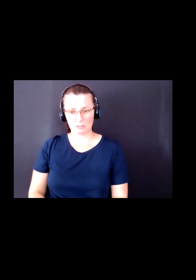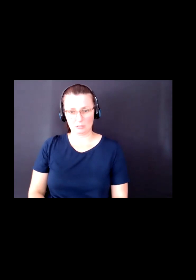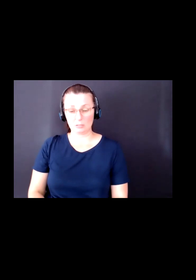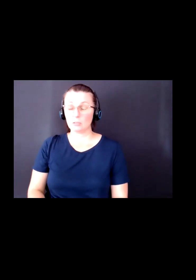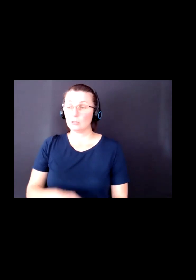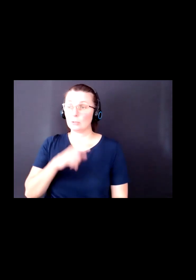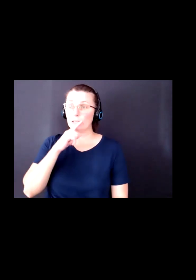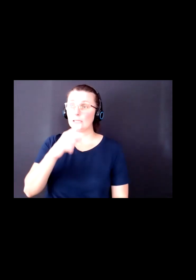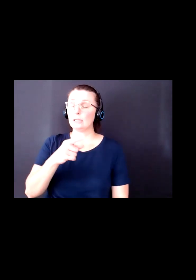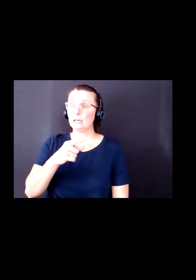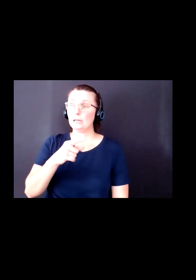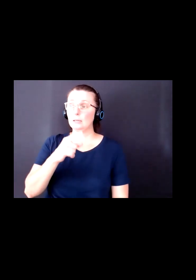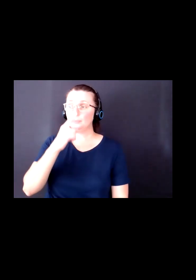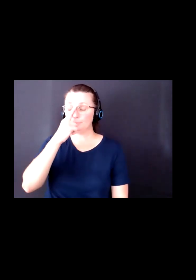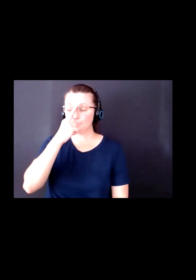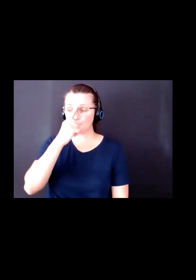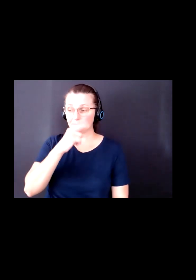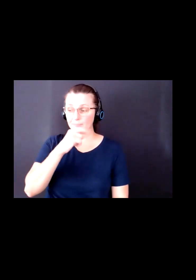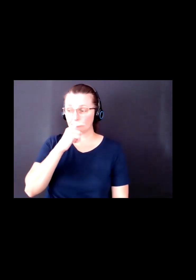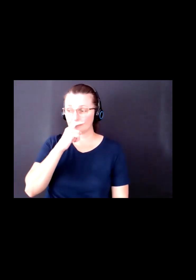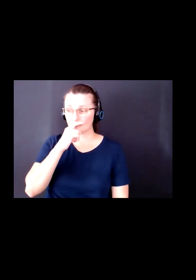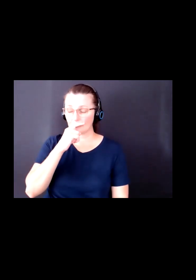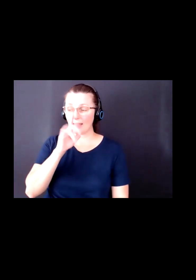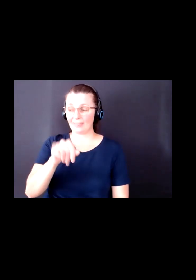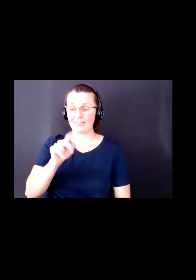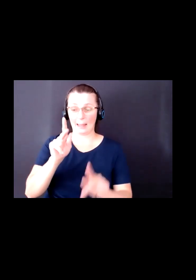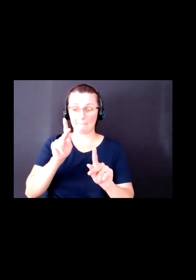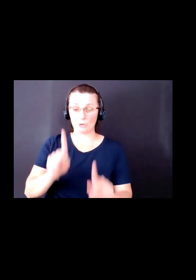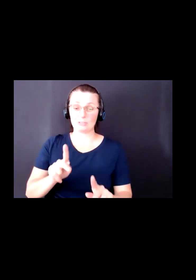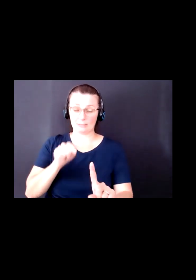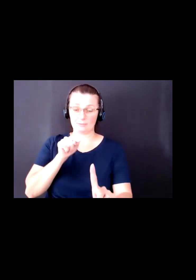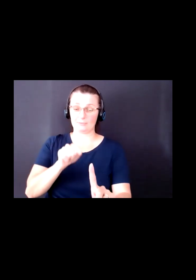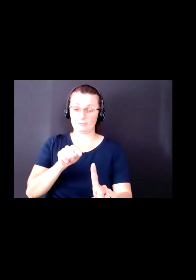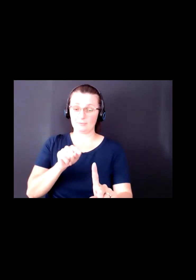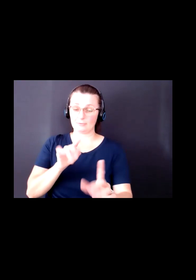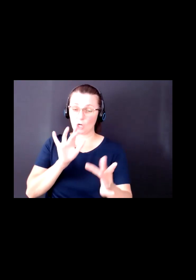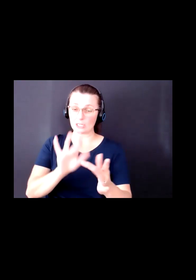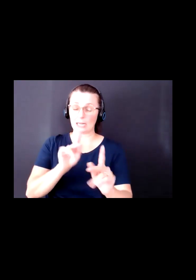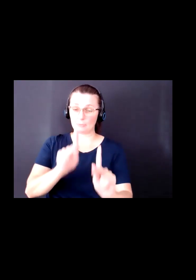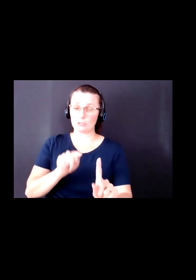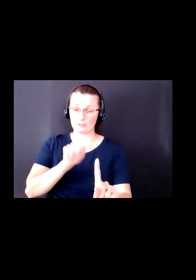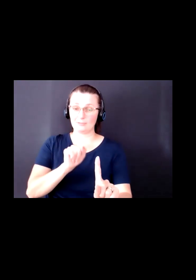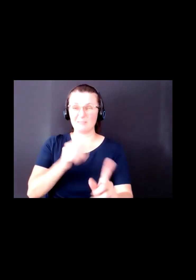to deal with those situations. And maybe post that information.